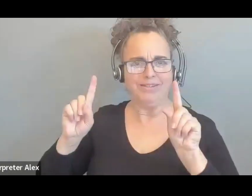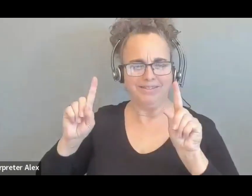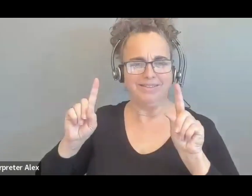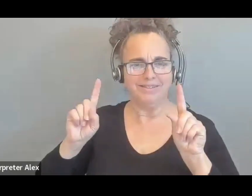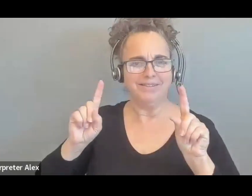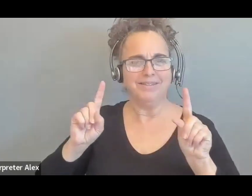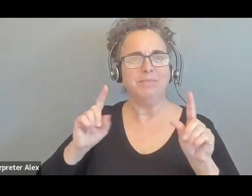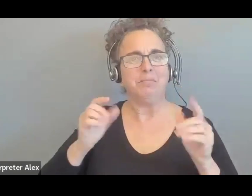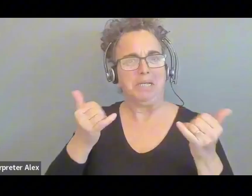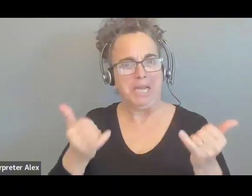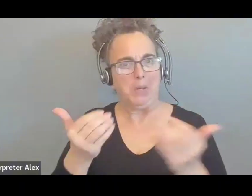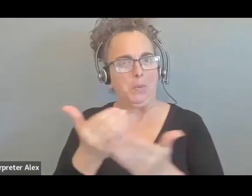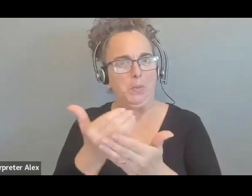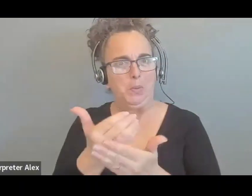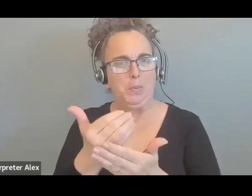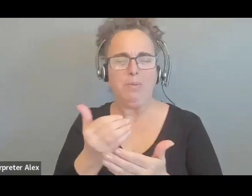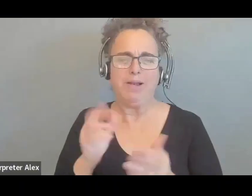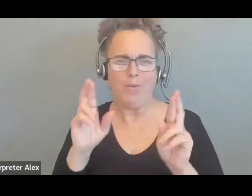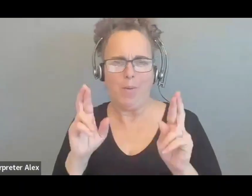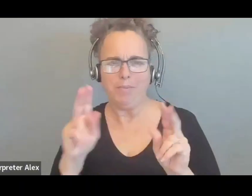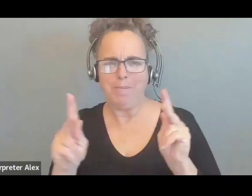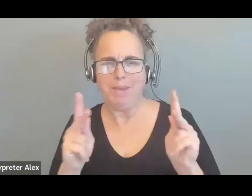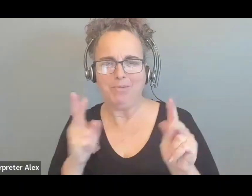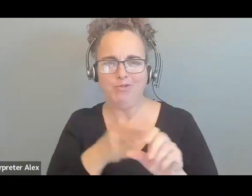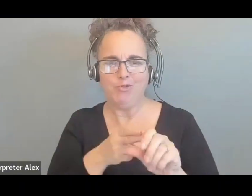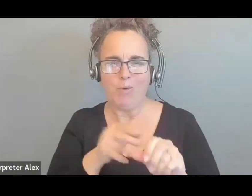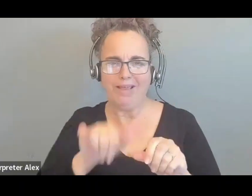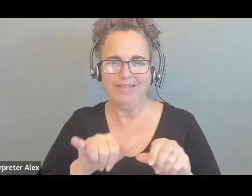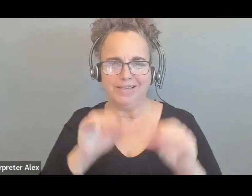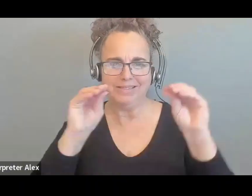accessibility really have an opportunity